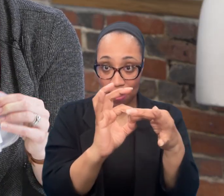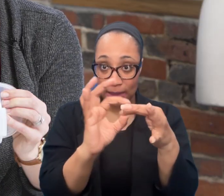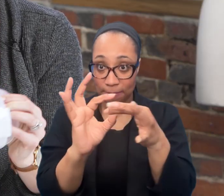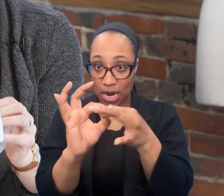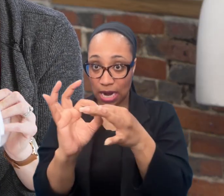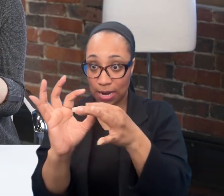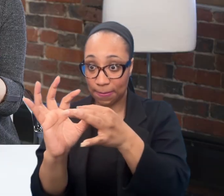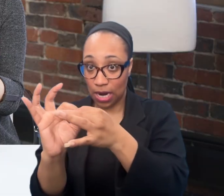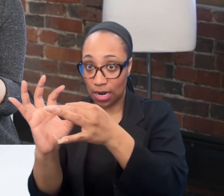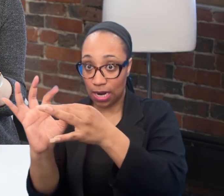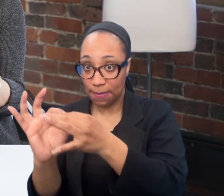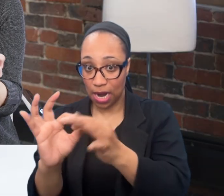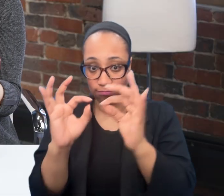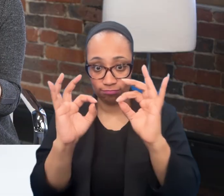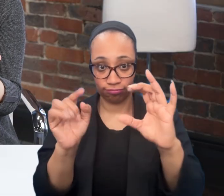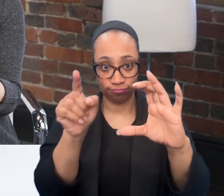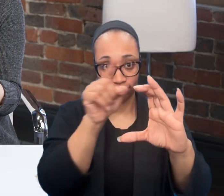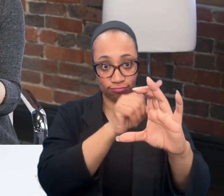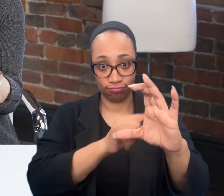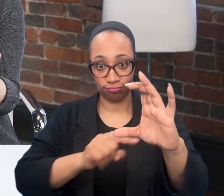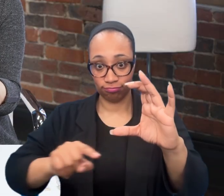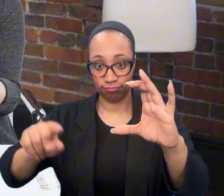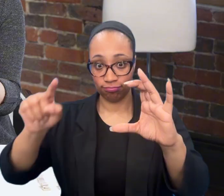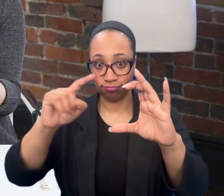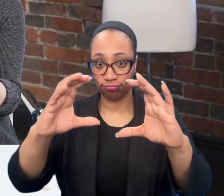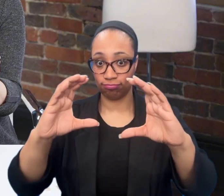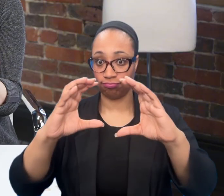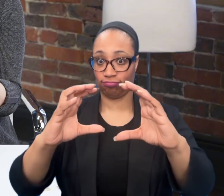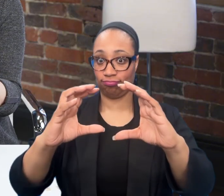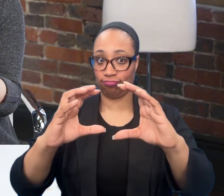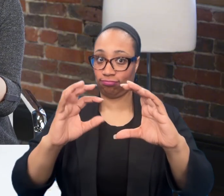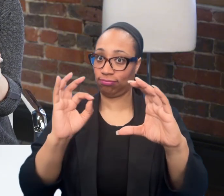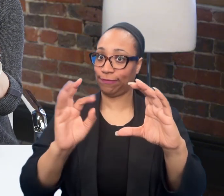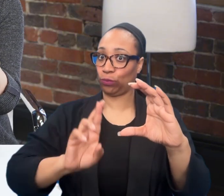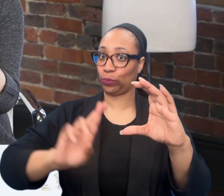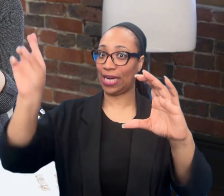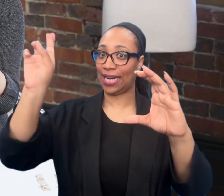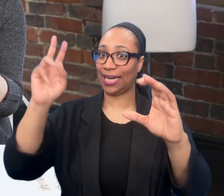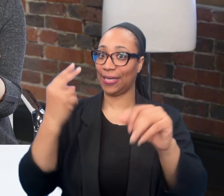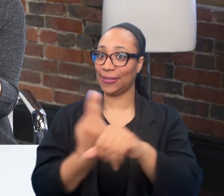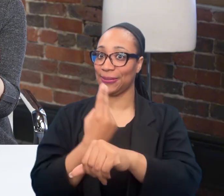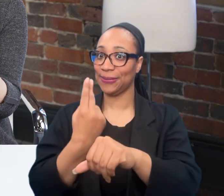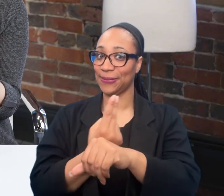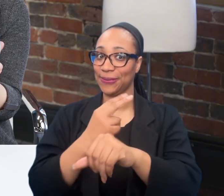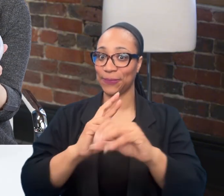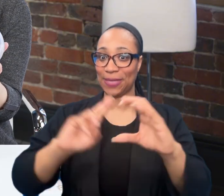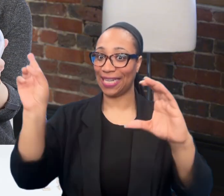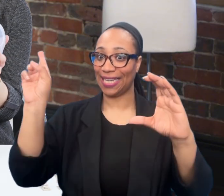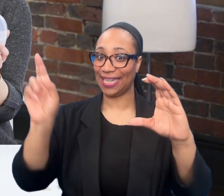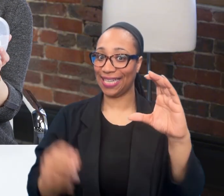around and once that's good to go there you can make sure you're still lined up and then the pump